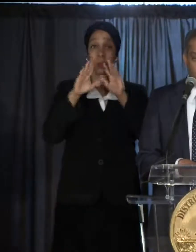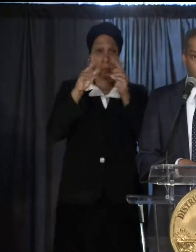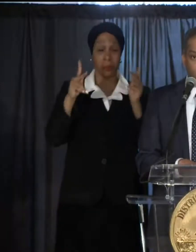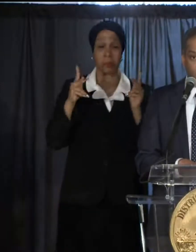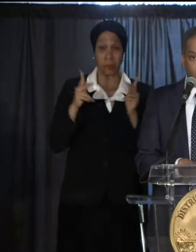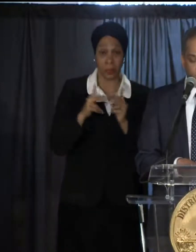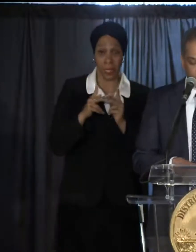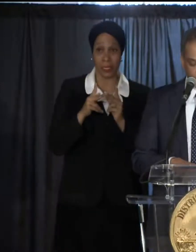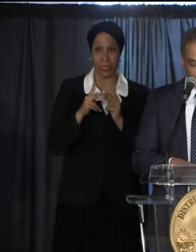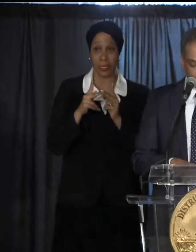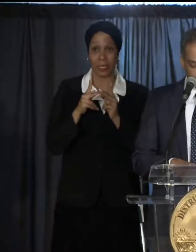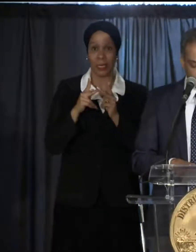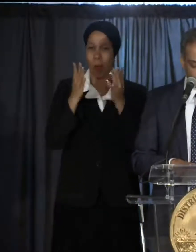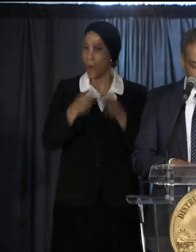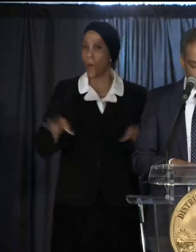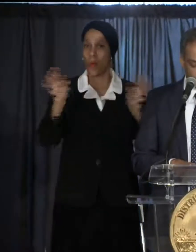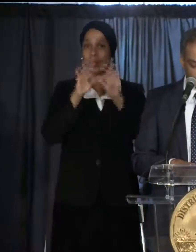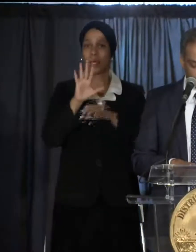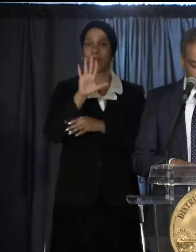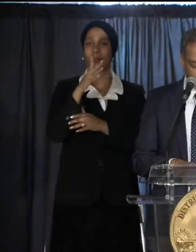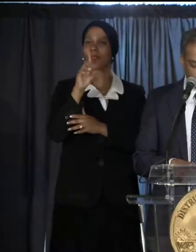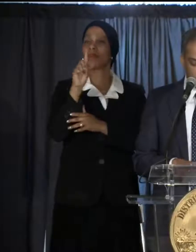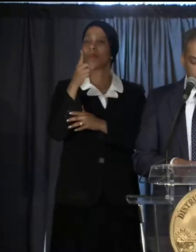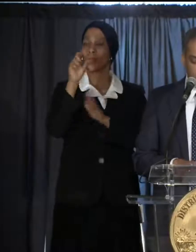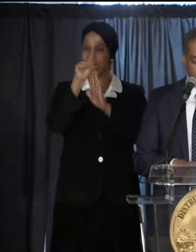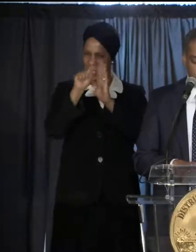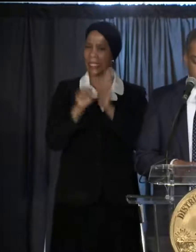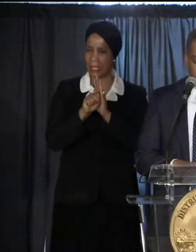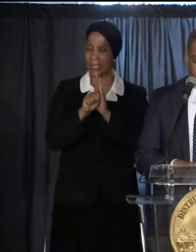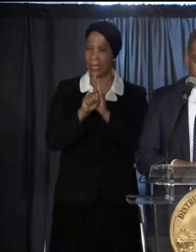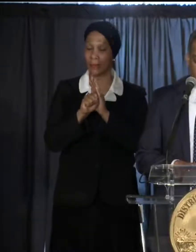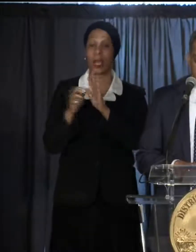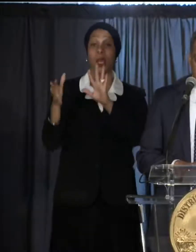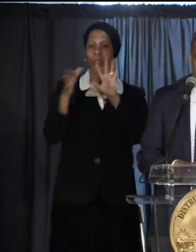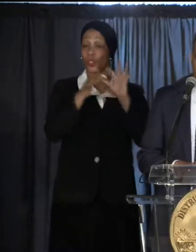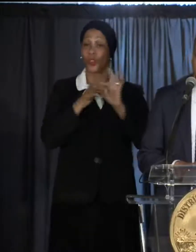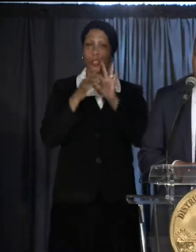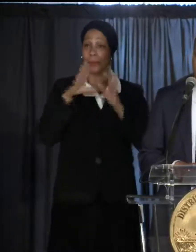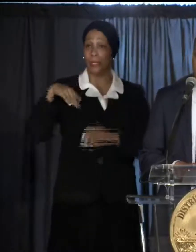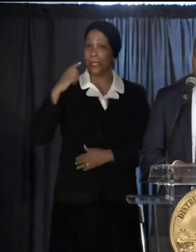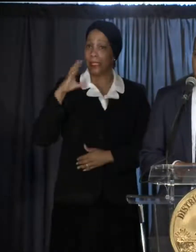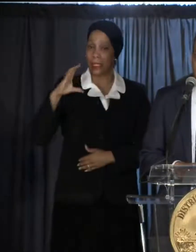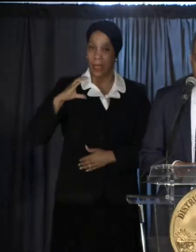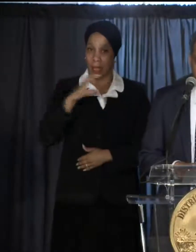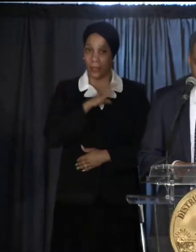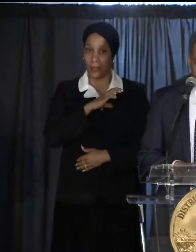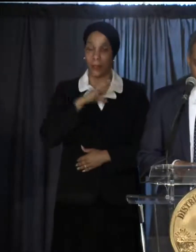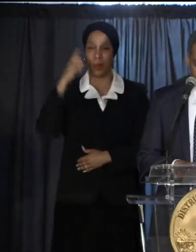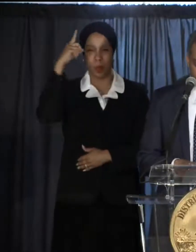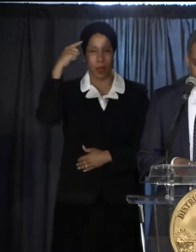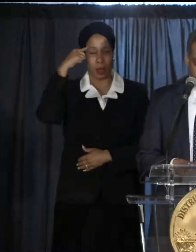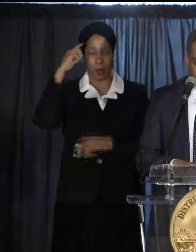WORTHY OF BEING THE 51ST STATE. AS CHAIRMAN OF THE D.C. COUNCIL'S COMMITTEE ON GOVERNMENT OPERATIONS, I WOULD